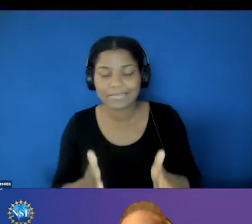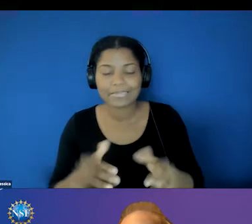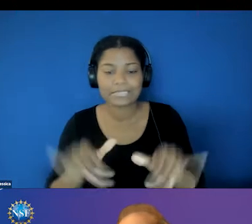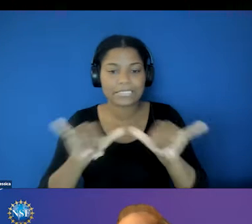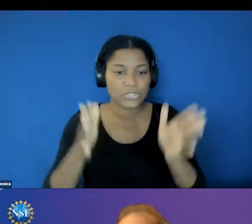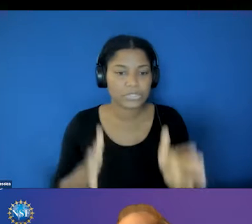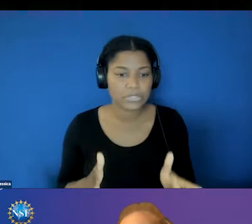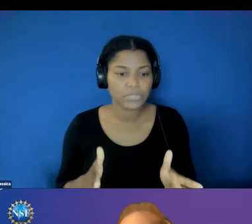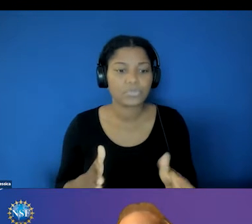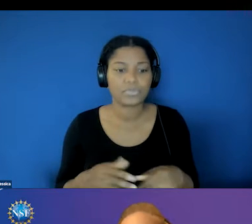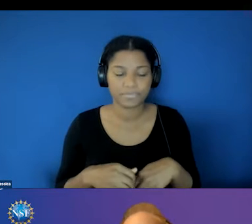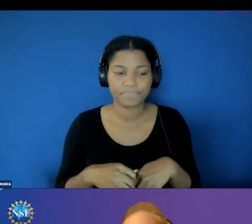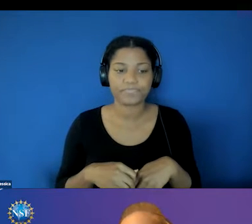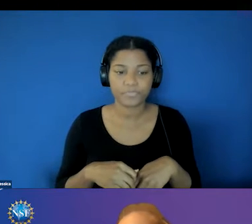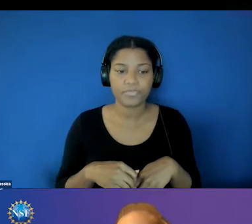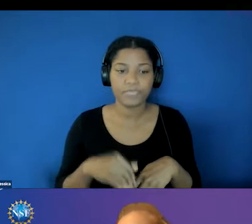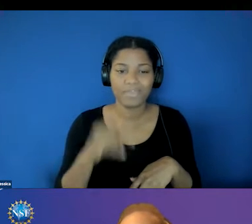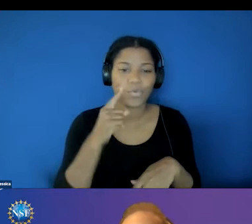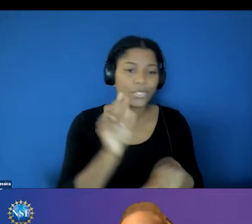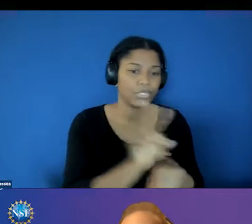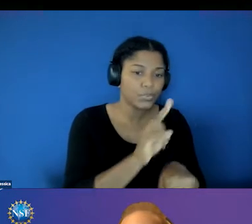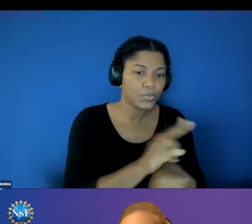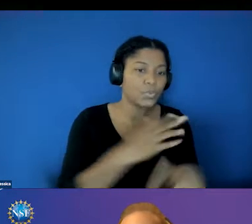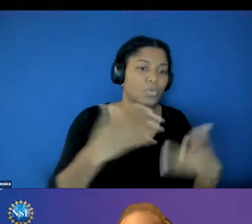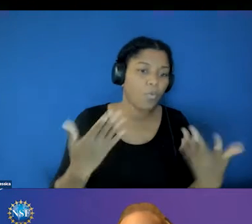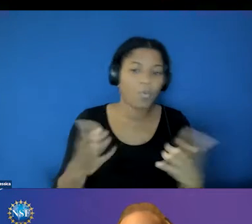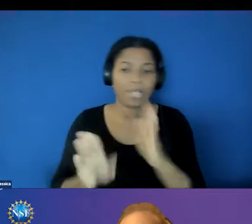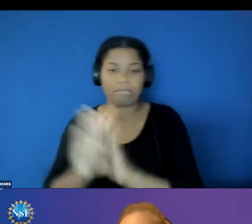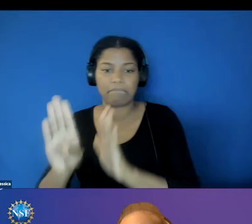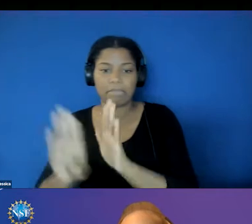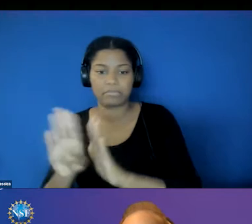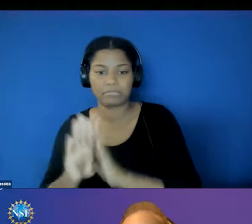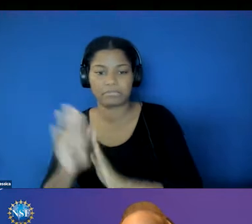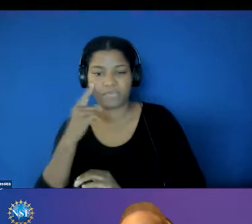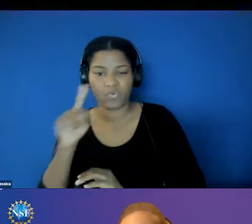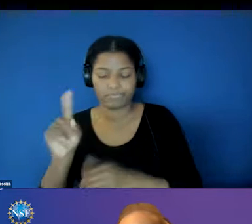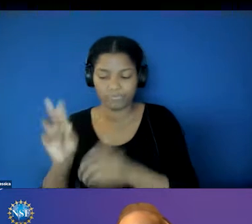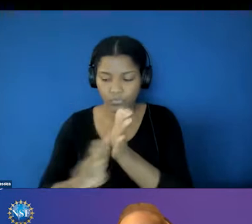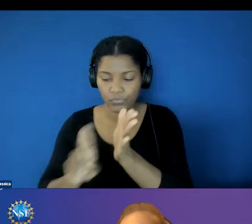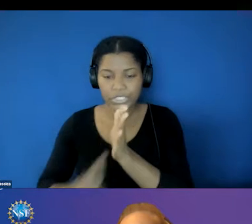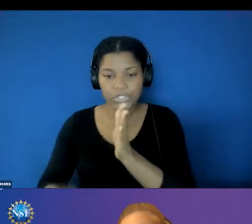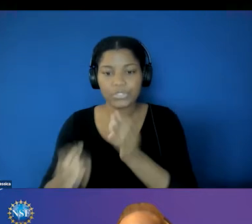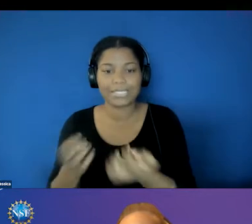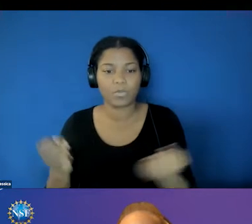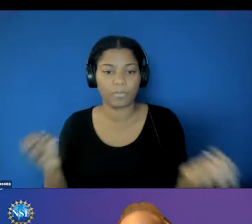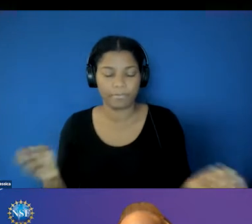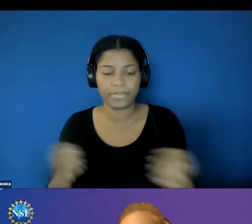in the use or the development of research instruments. Education and outreach as you'll see is an,